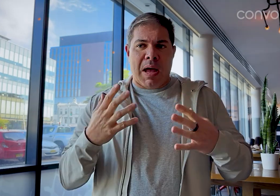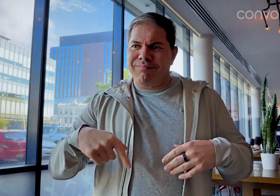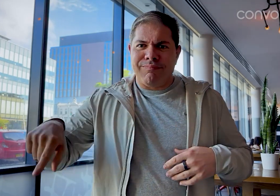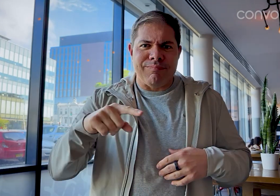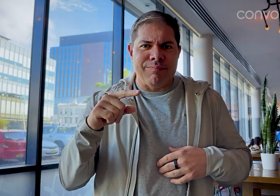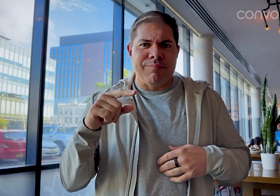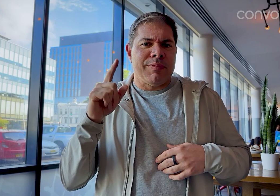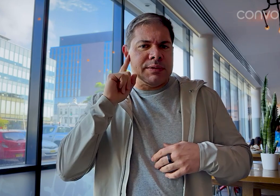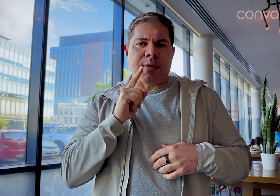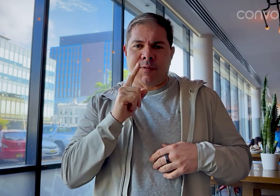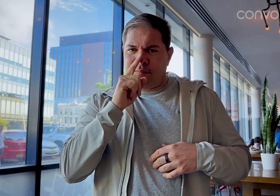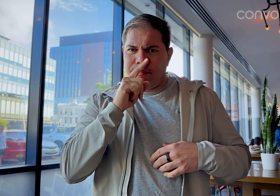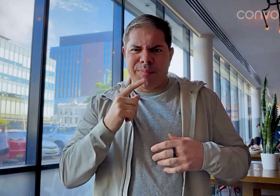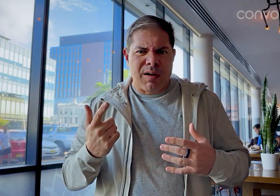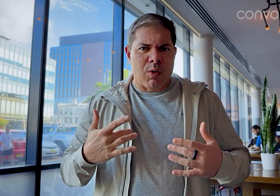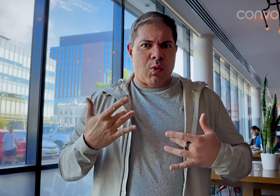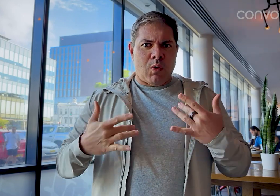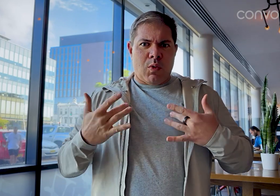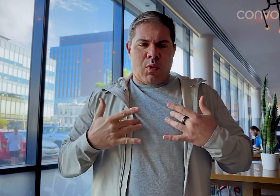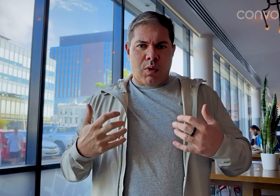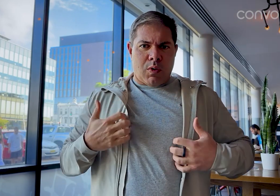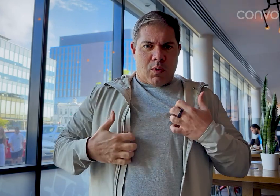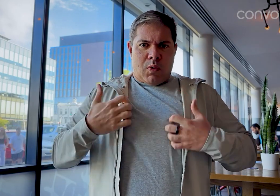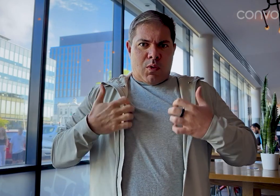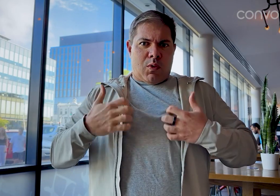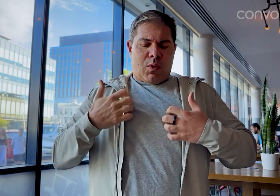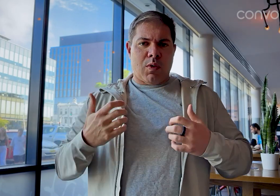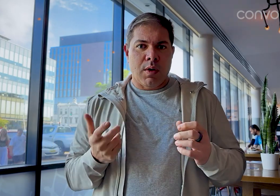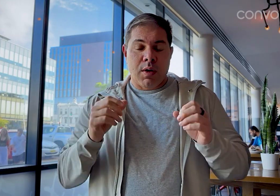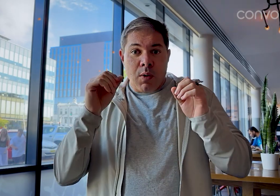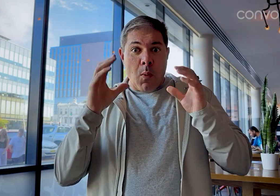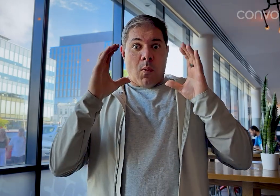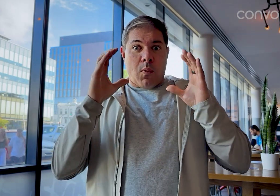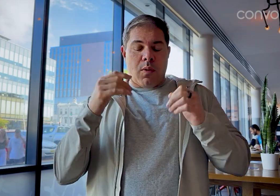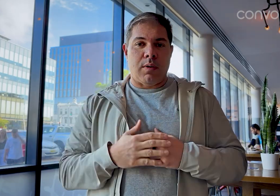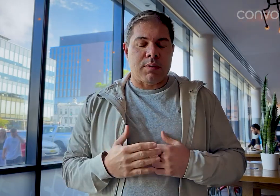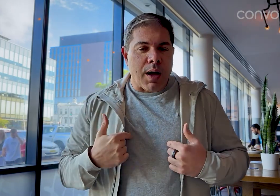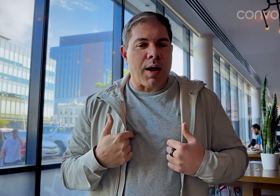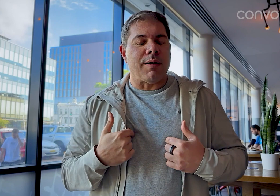Many Deaf people are excited about the possibilities,